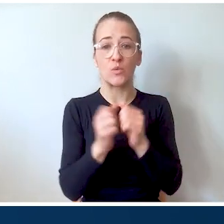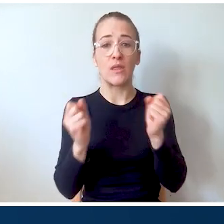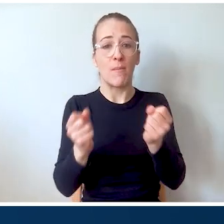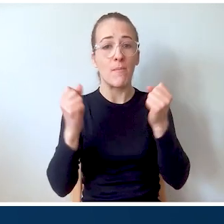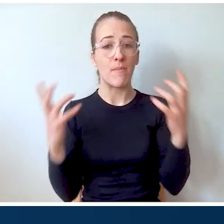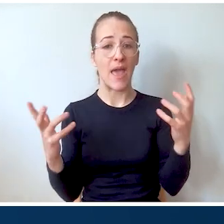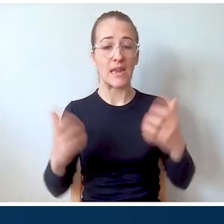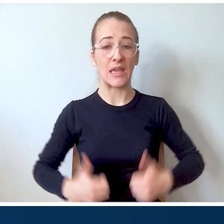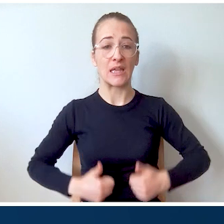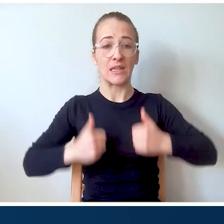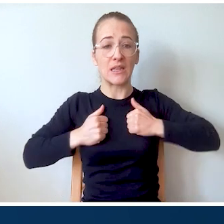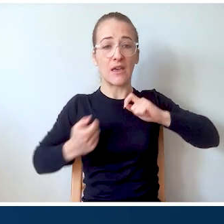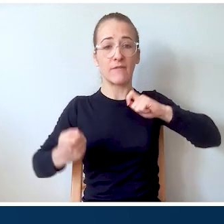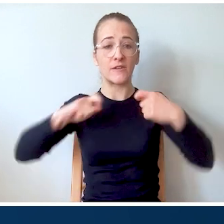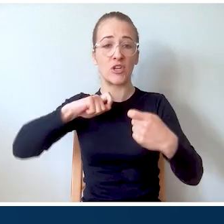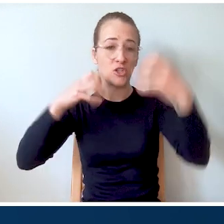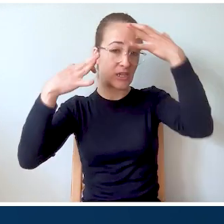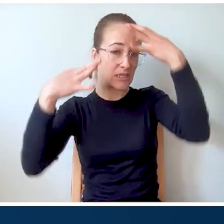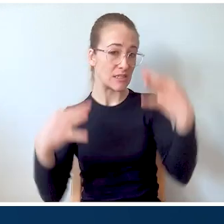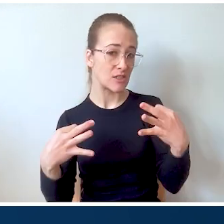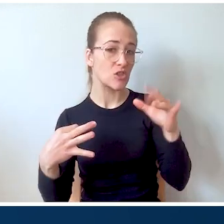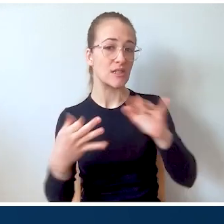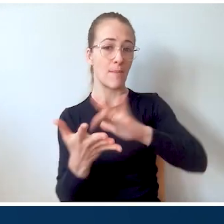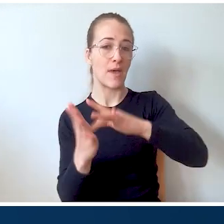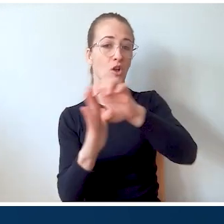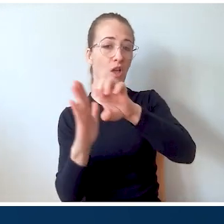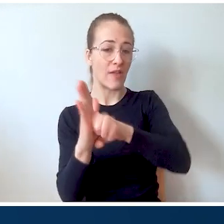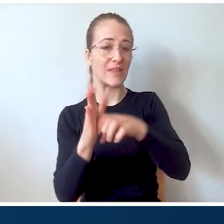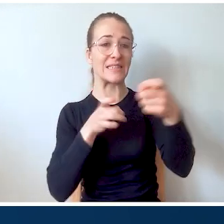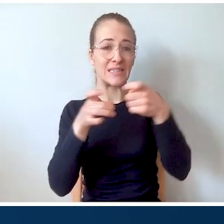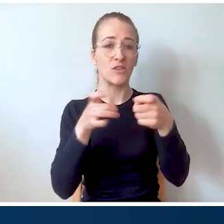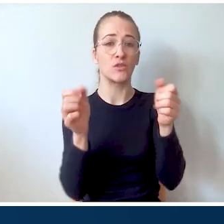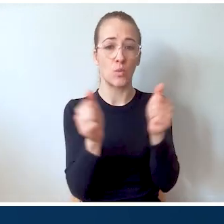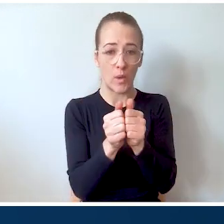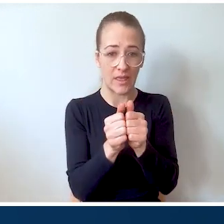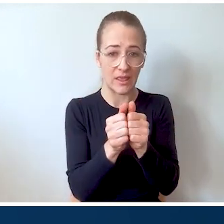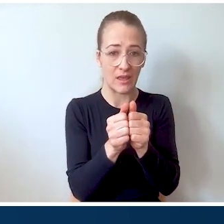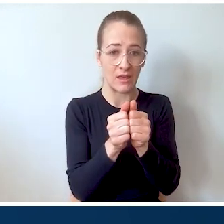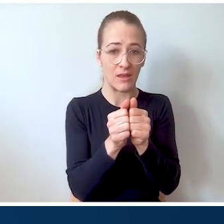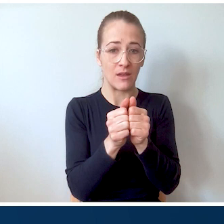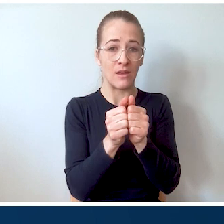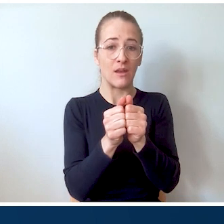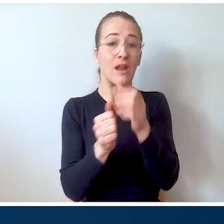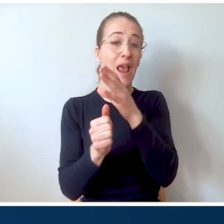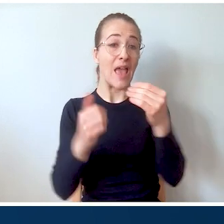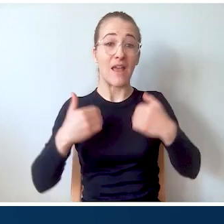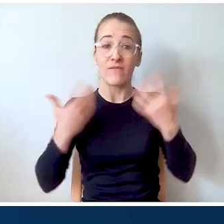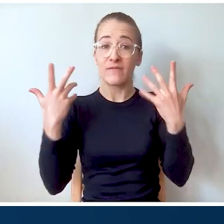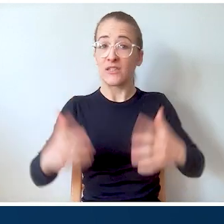life-changing decisions that medical ethics deals with to actually have survived them,